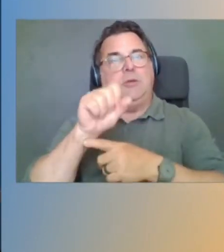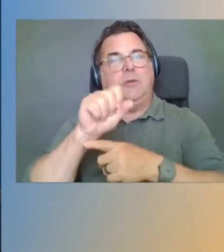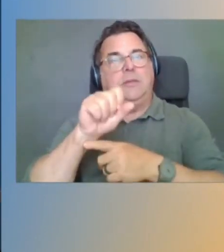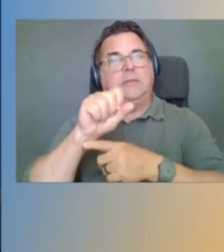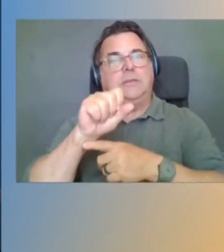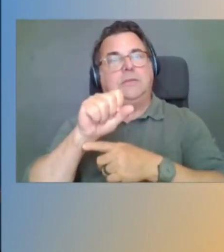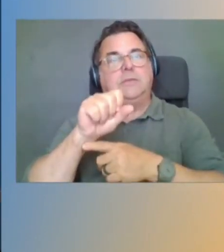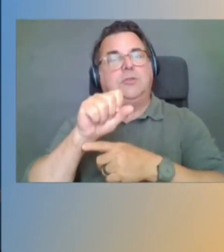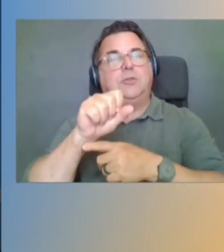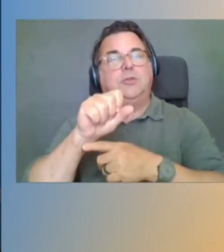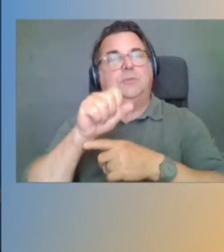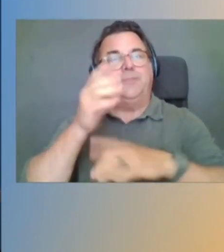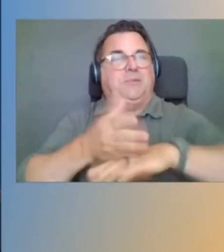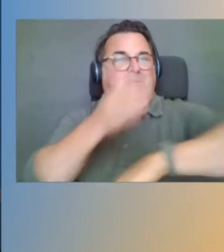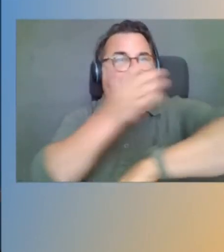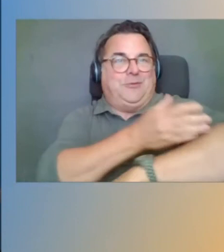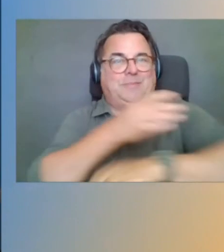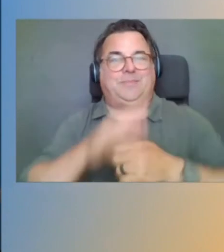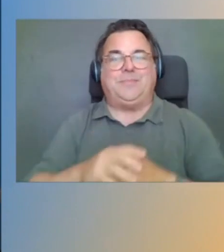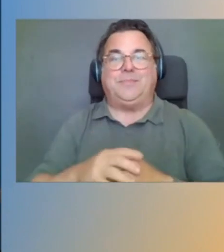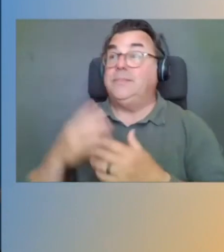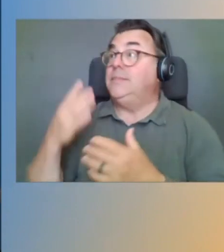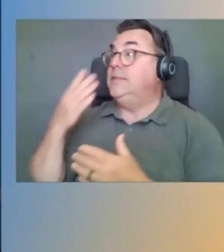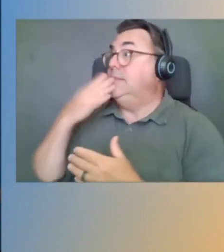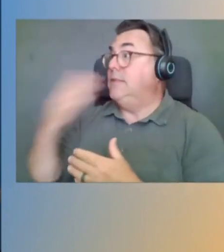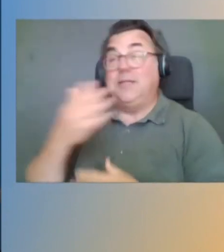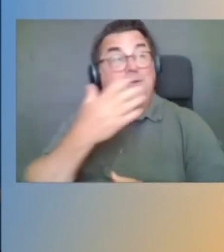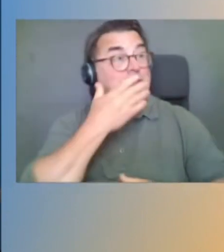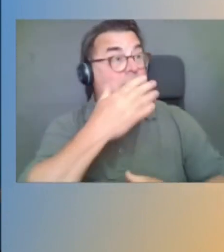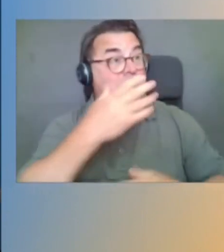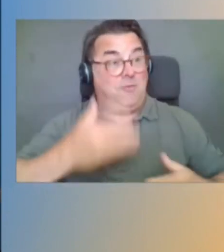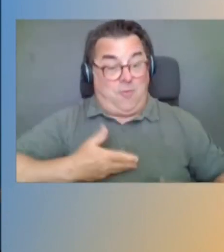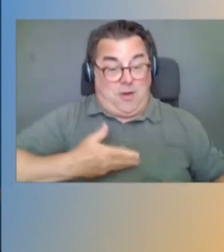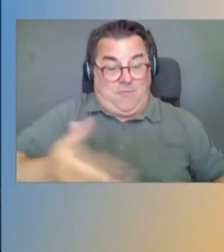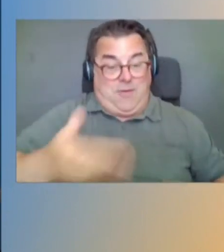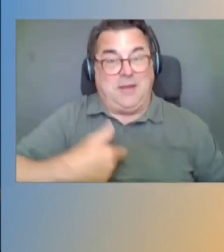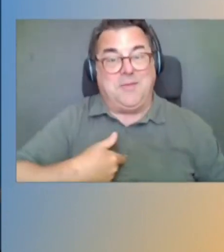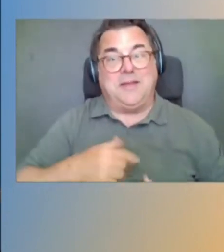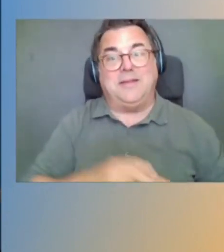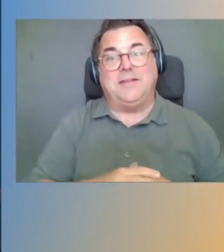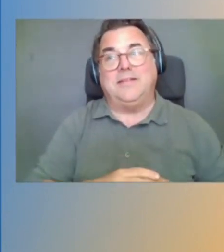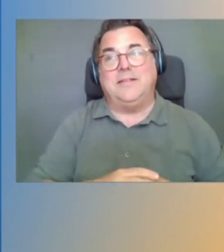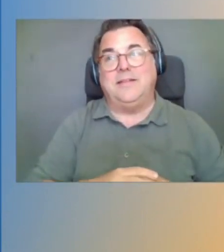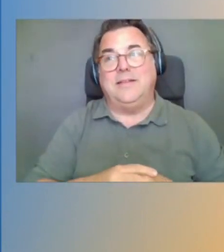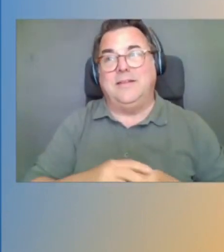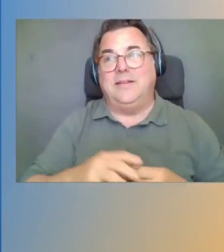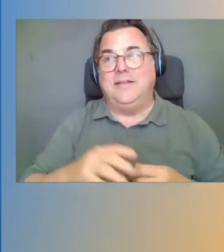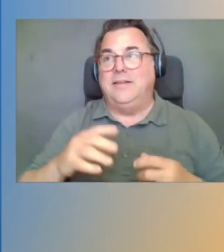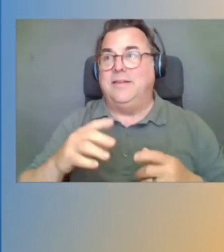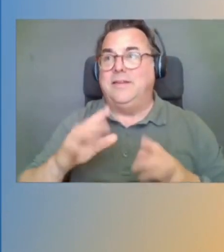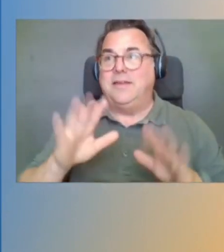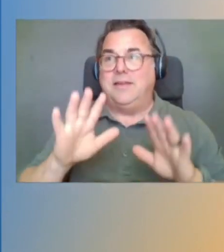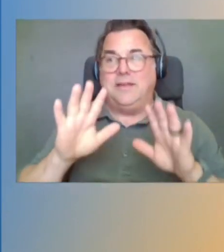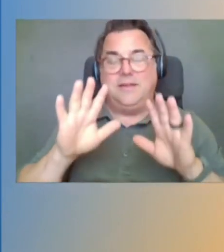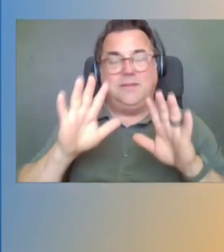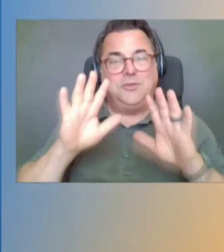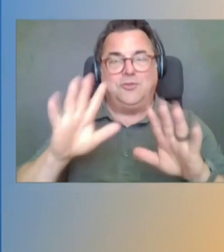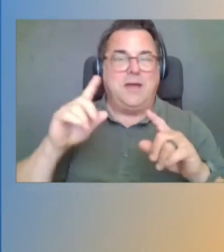Yeah. I would say thank you to both of you. Thanks for having me. And, it was a great talk and wish you a good luck